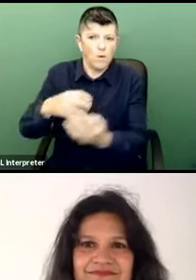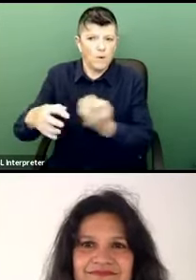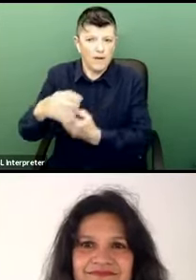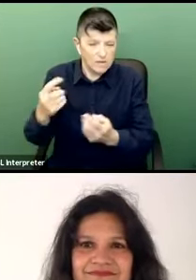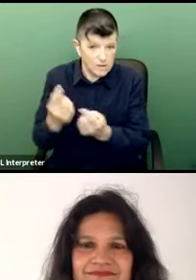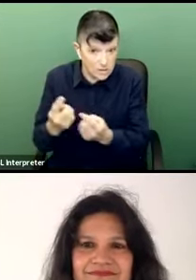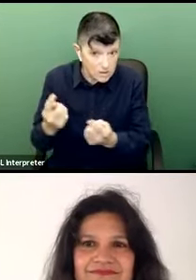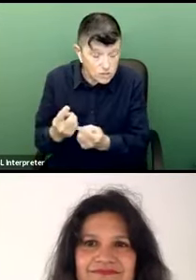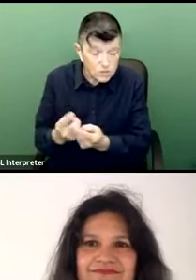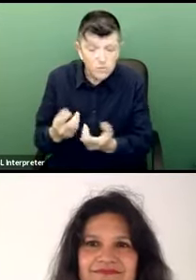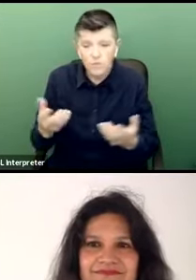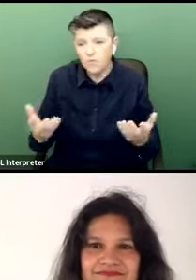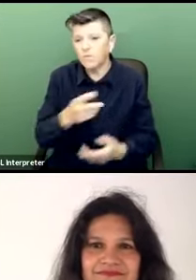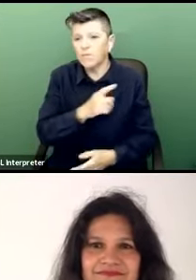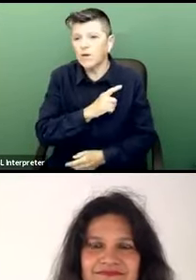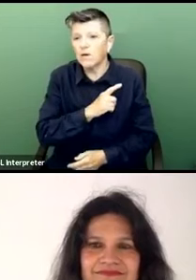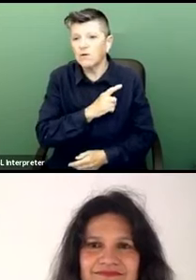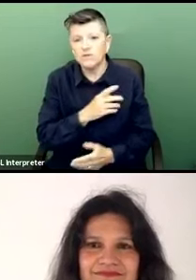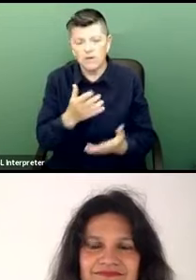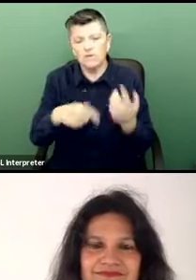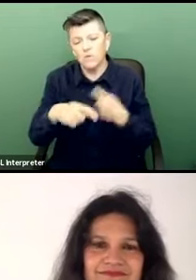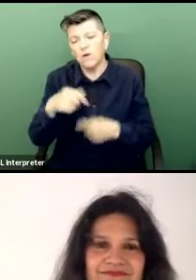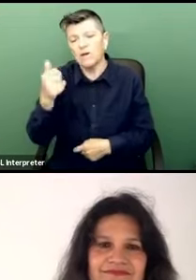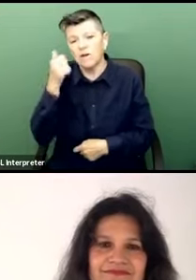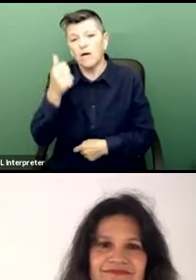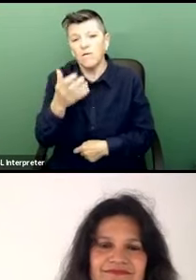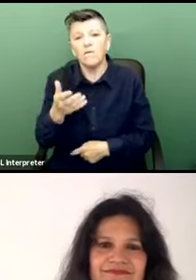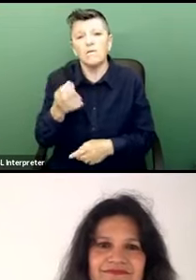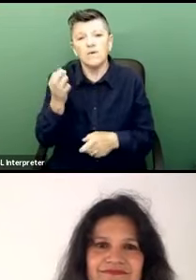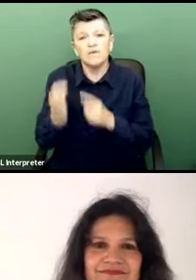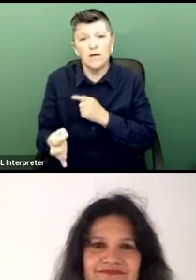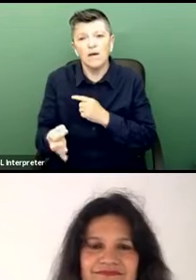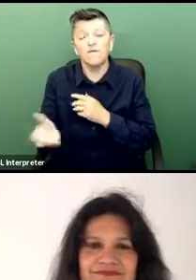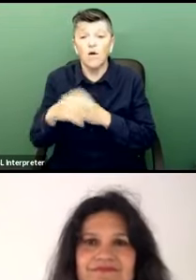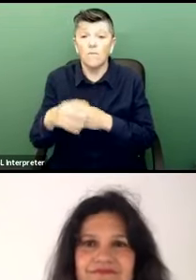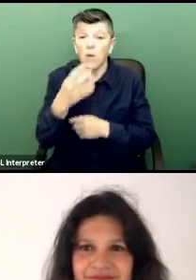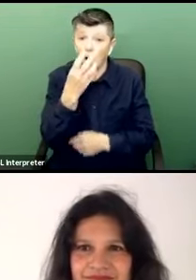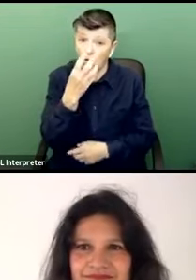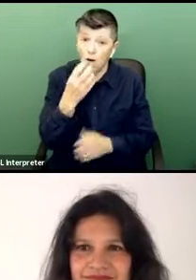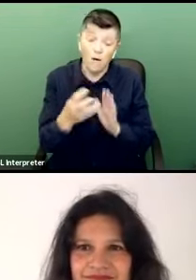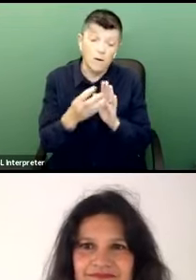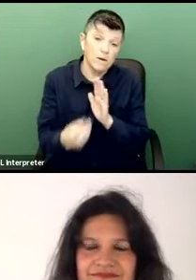examination of everything neither the American Declaration of